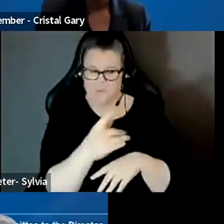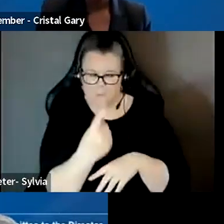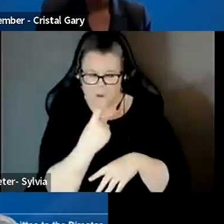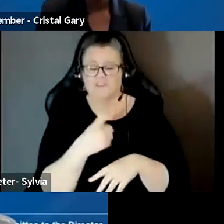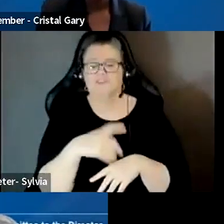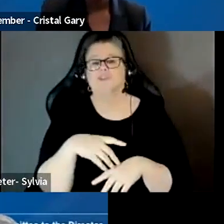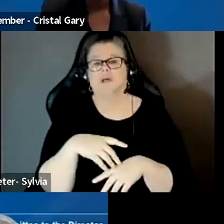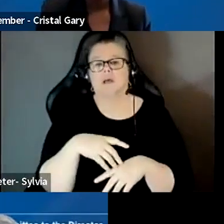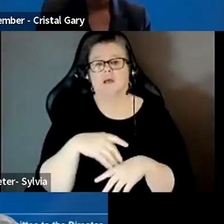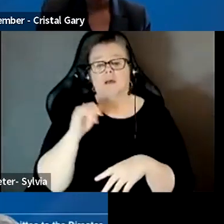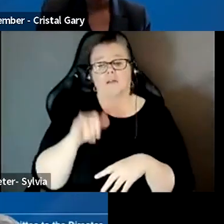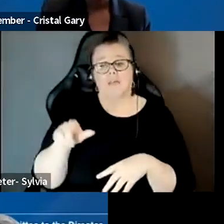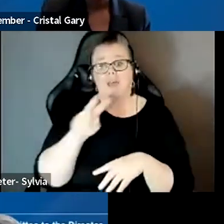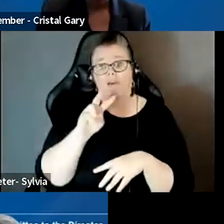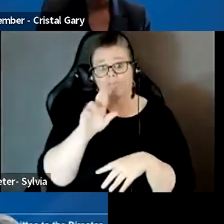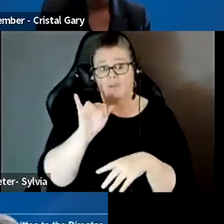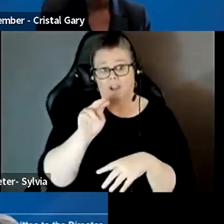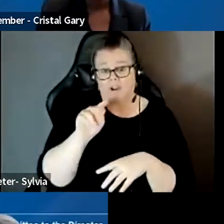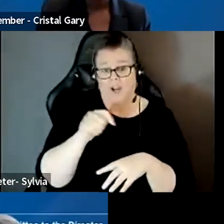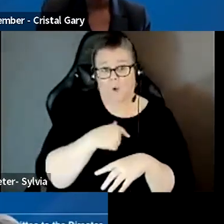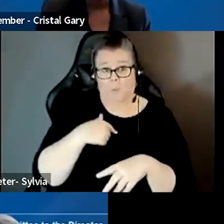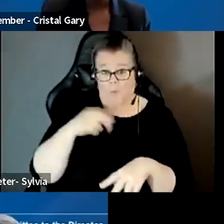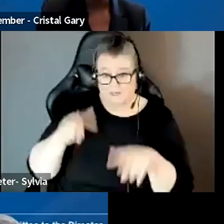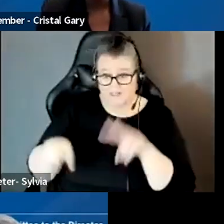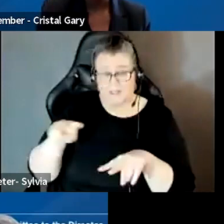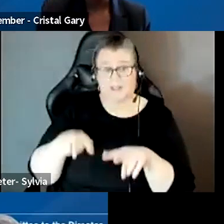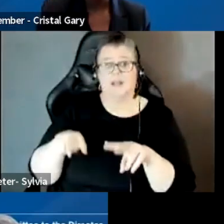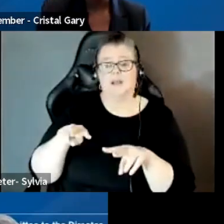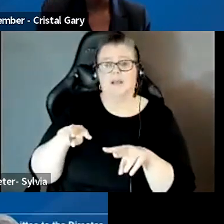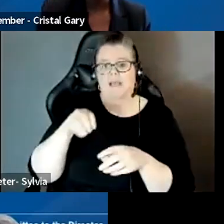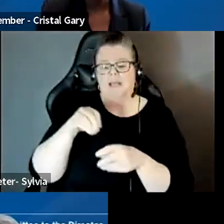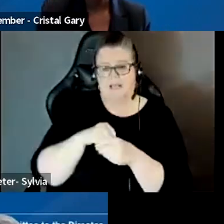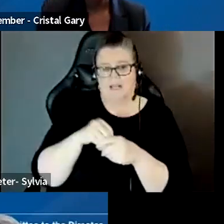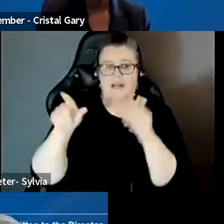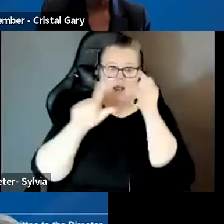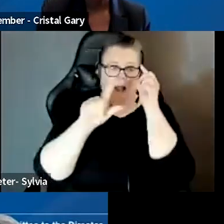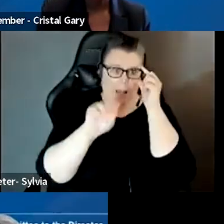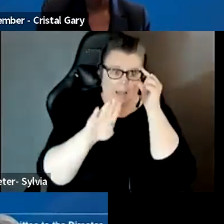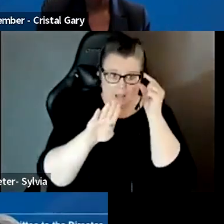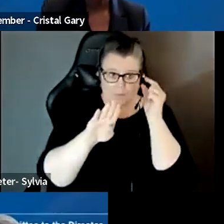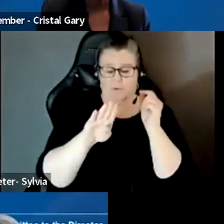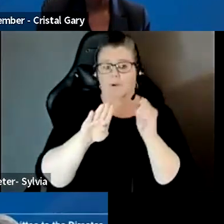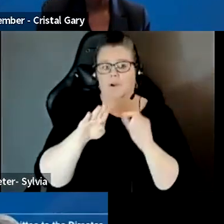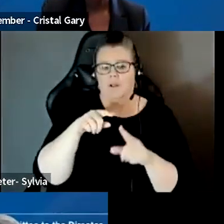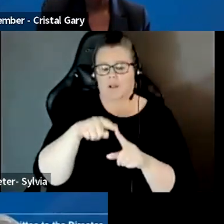Our variant surveillance is based on strains received at laboratories, and that isn't necessarily linked to clinical information.